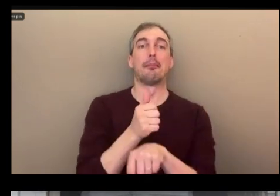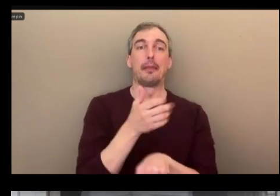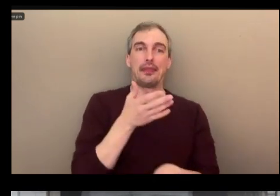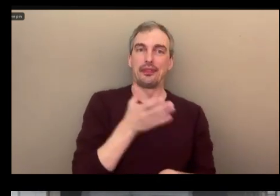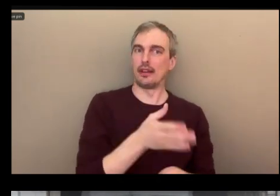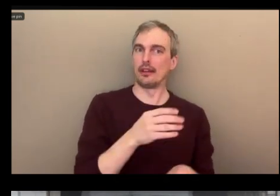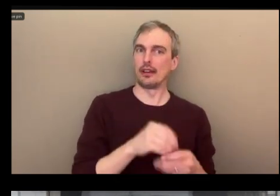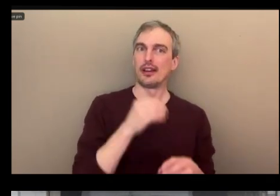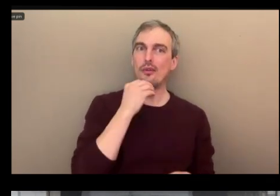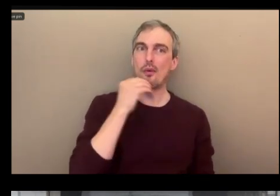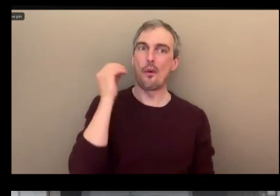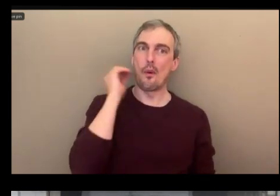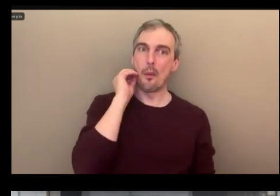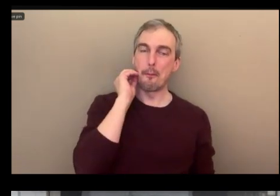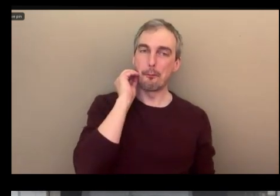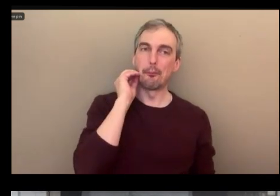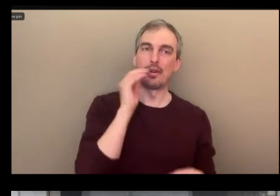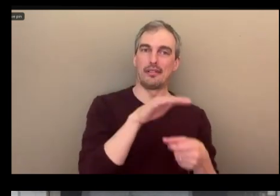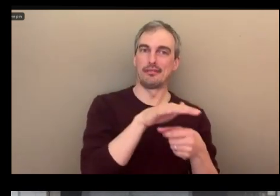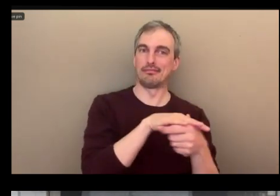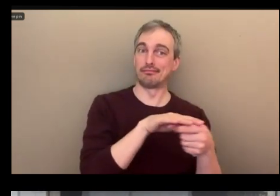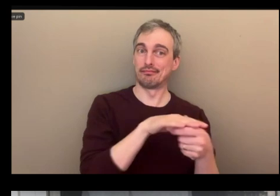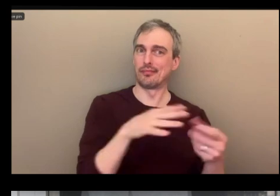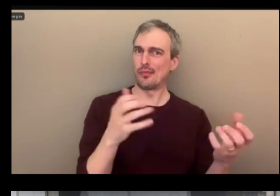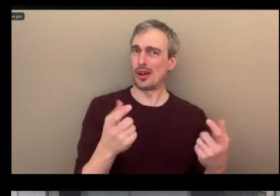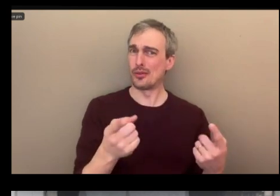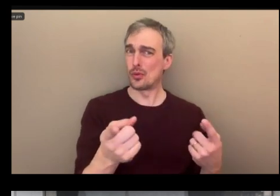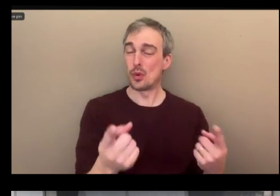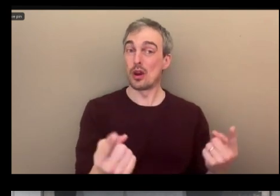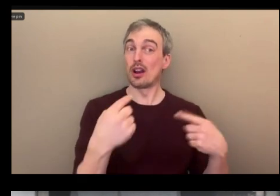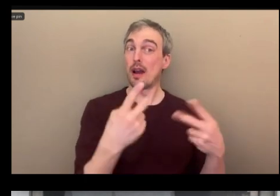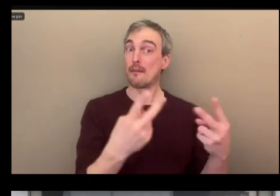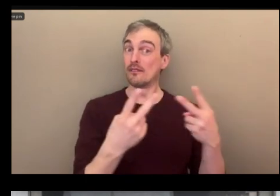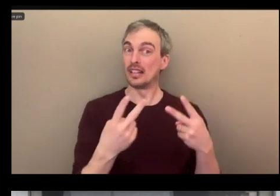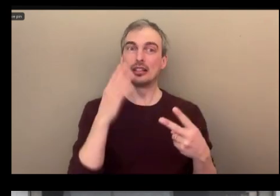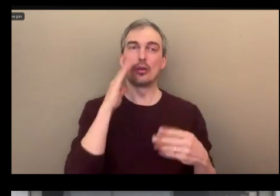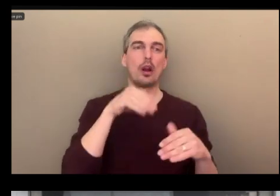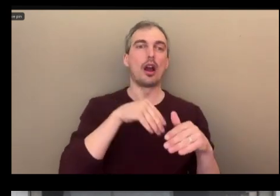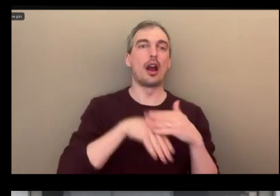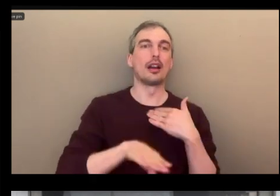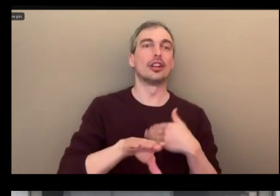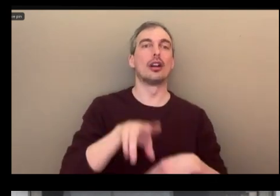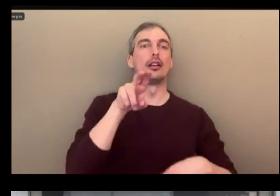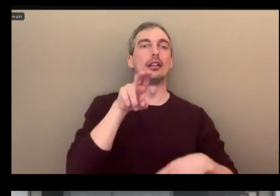We want you to turn on the Fios TV and show us how you are utilizing the Fios service.